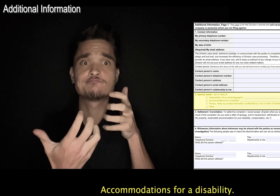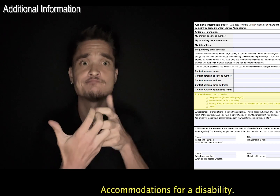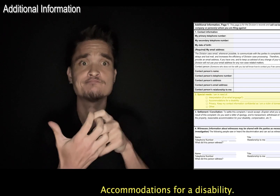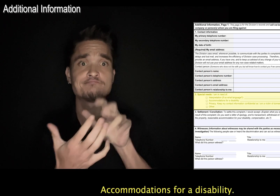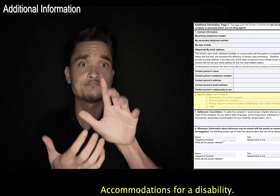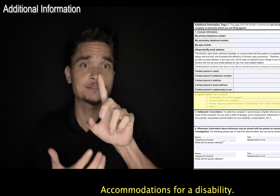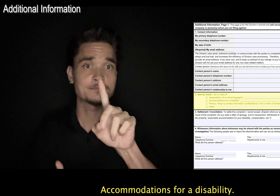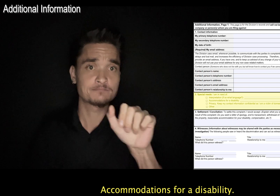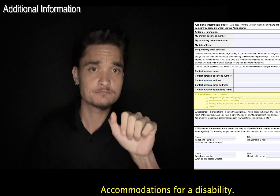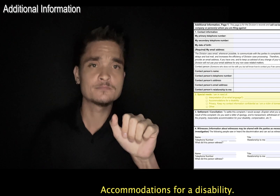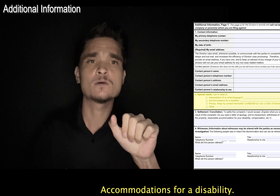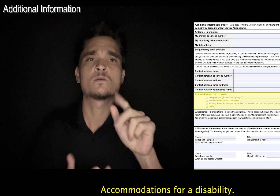Accommodations for a disability.